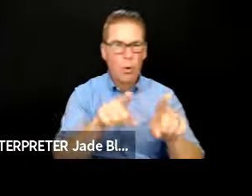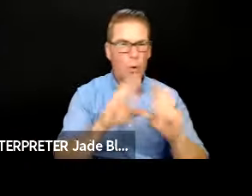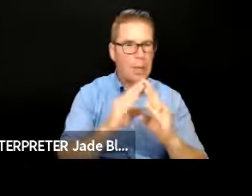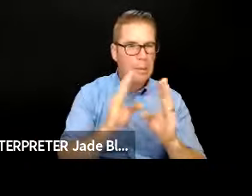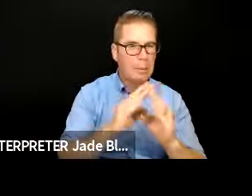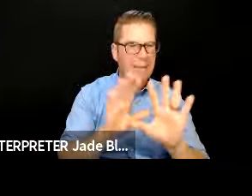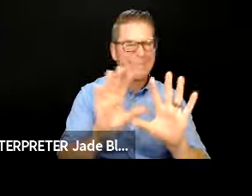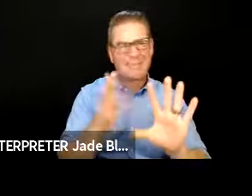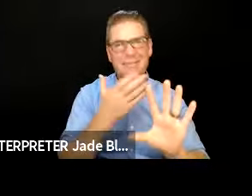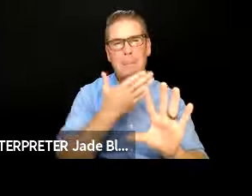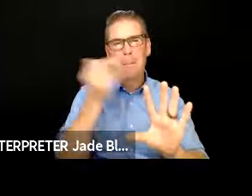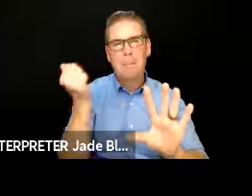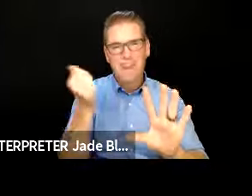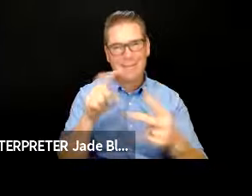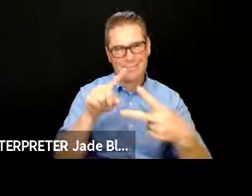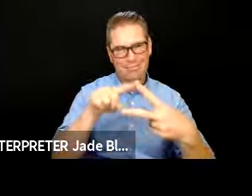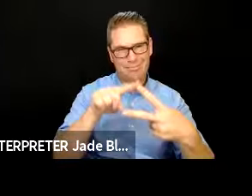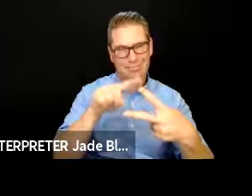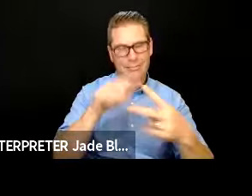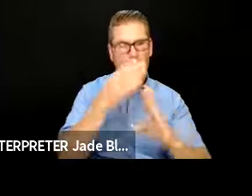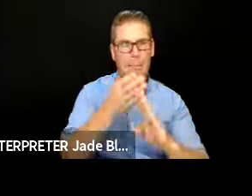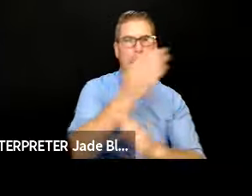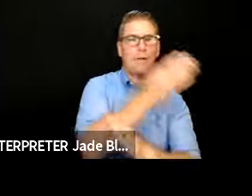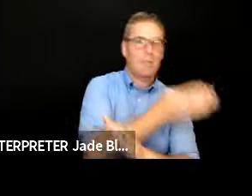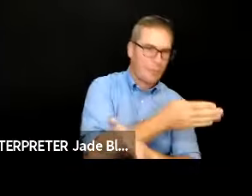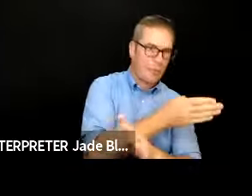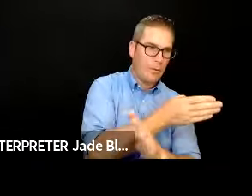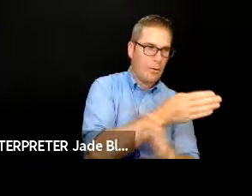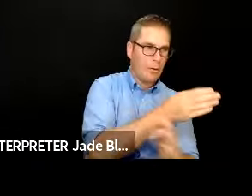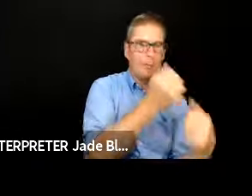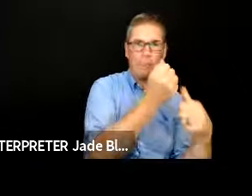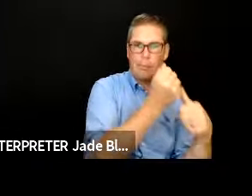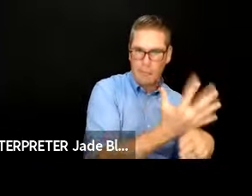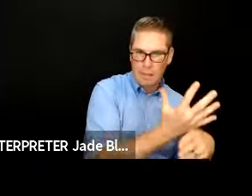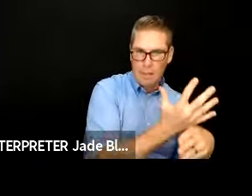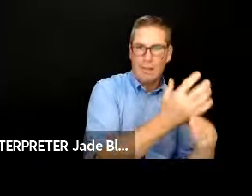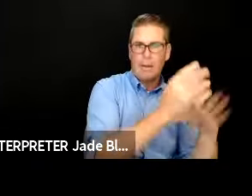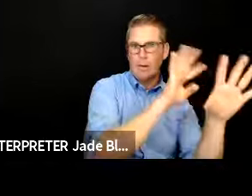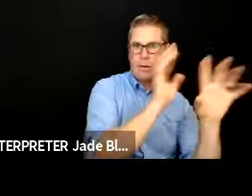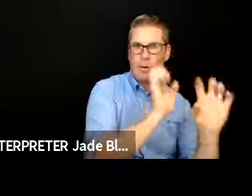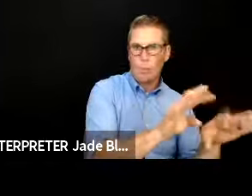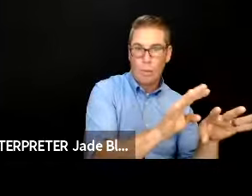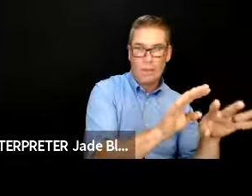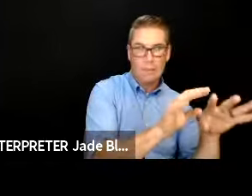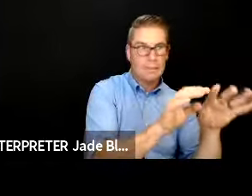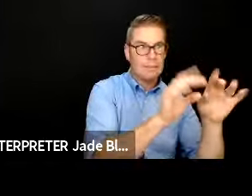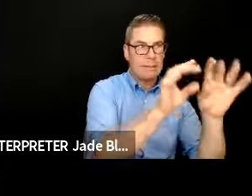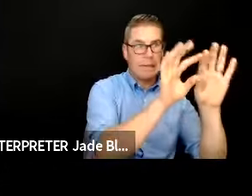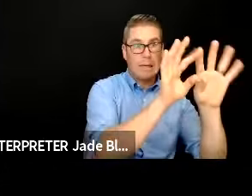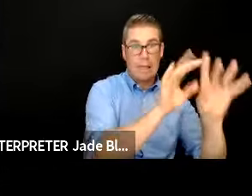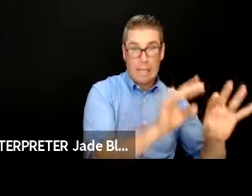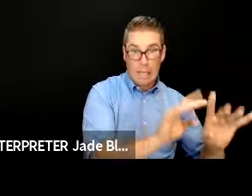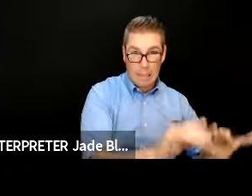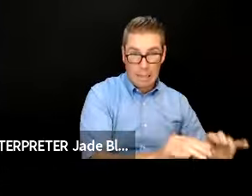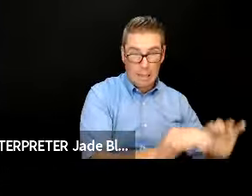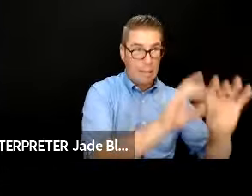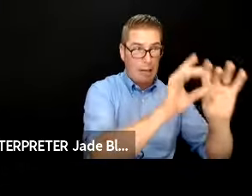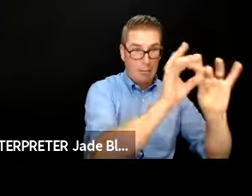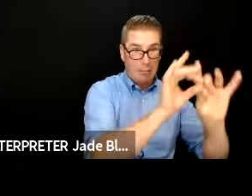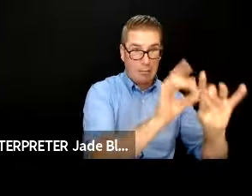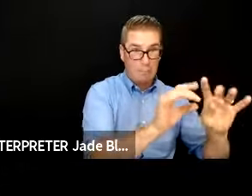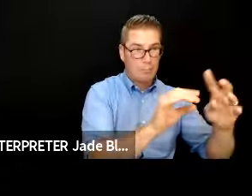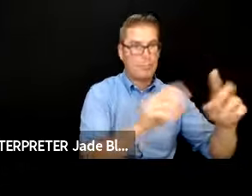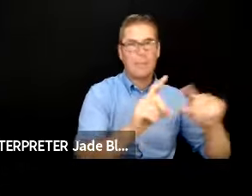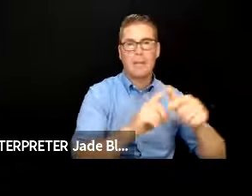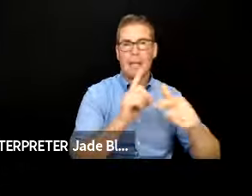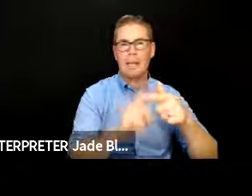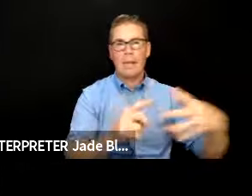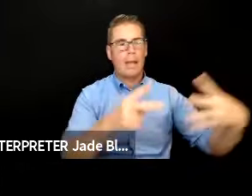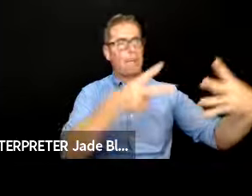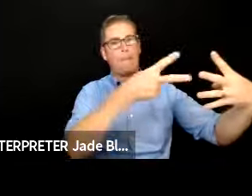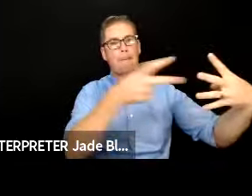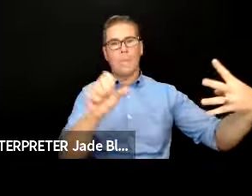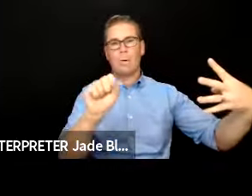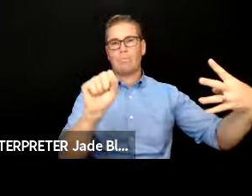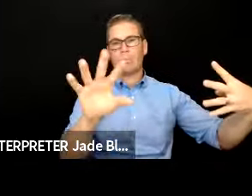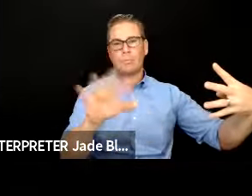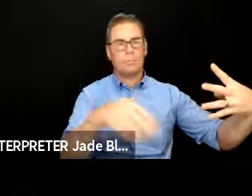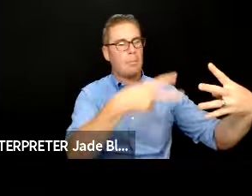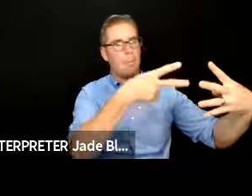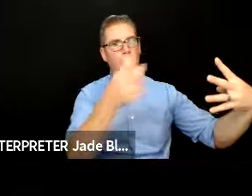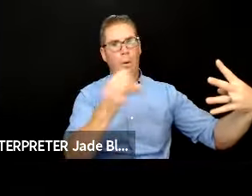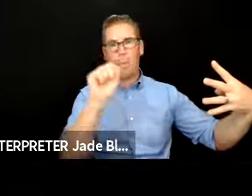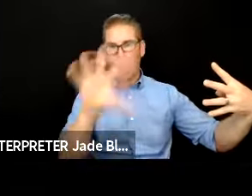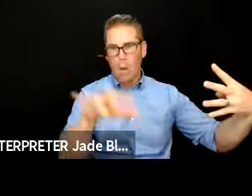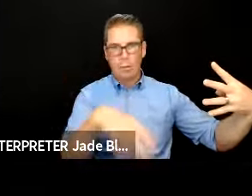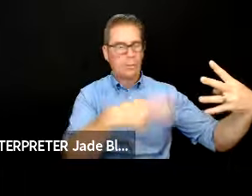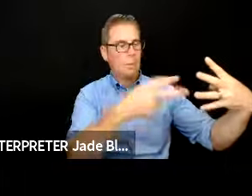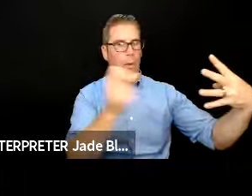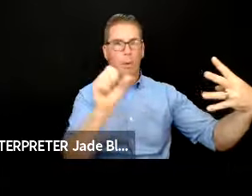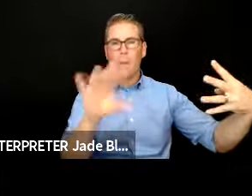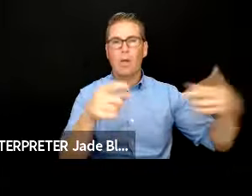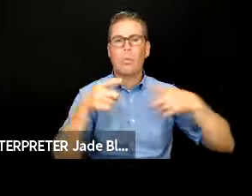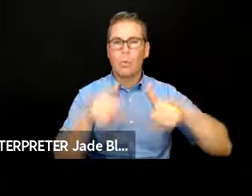During the meeting you can click on the polling icon to ask a question but keep in mind when you do this- a new browser window will appear where you have to type in and set up your question to ask.